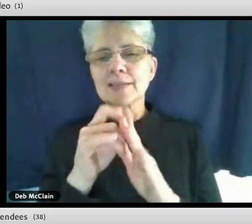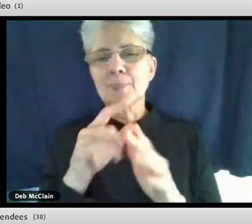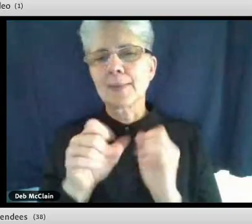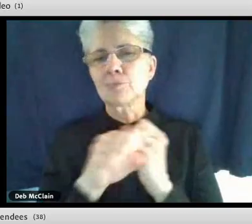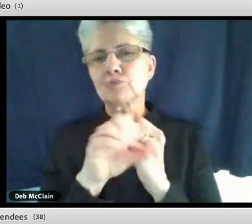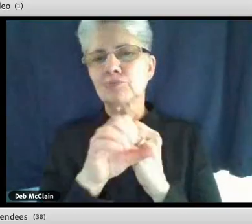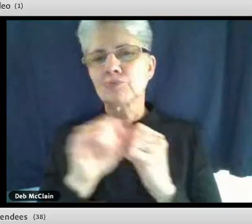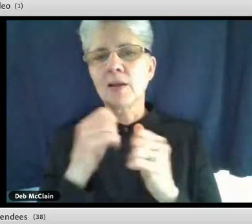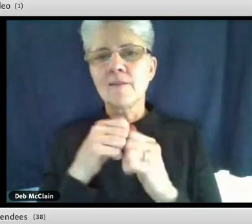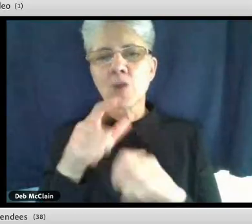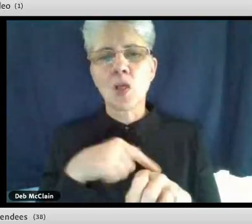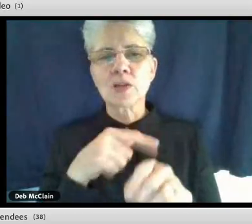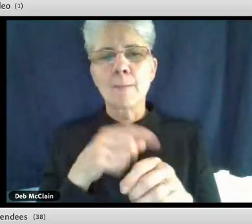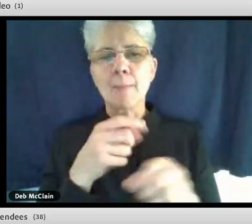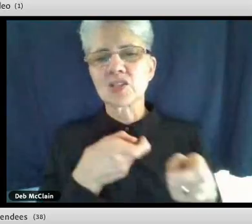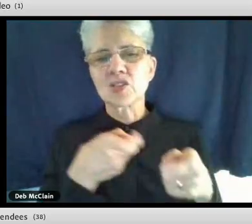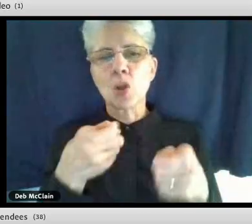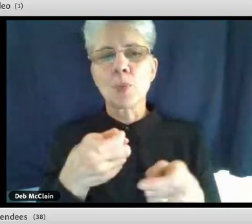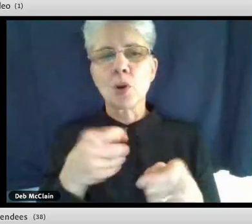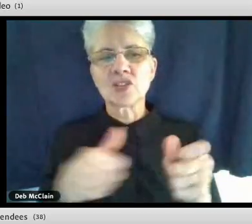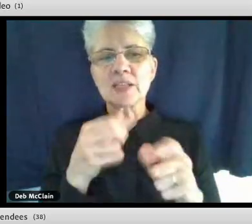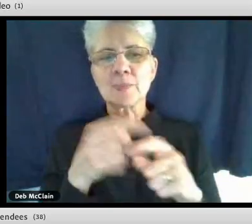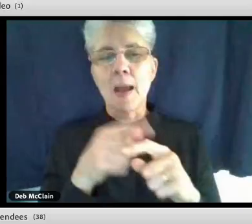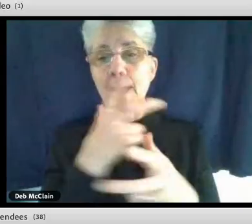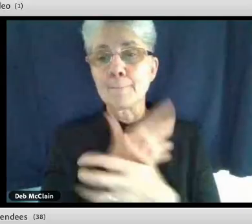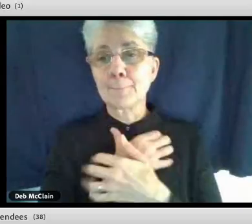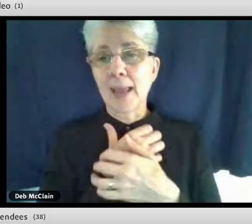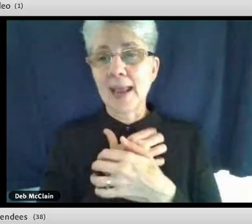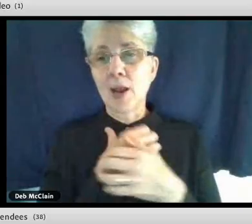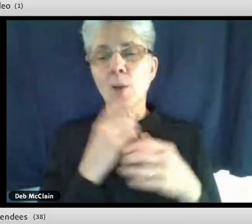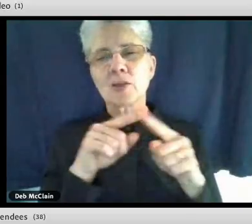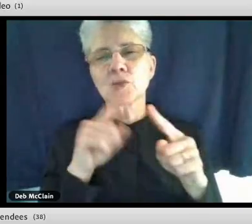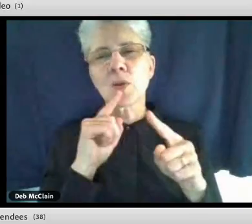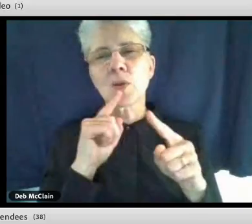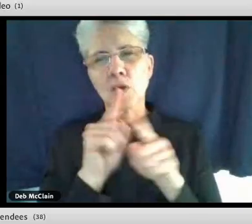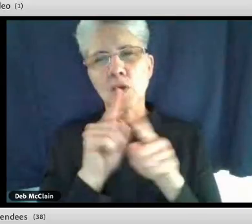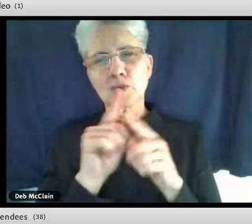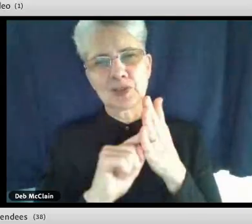Also there's this video that's been out for a while about a snowboarder girl being chased by a bear,